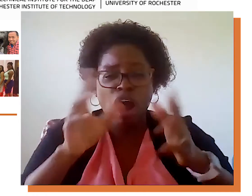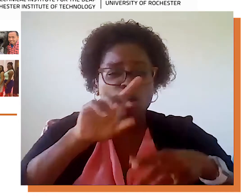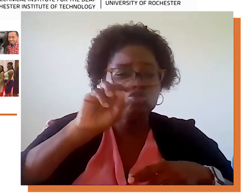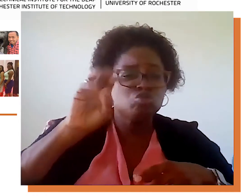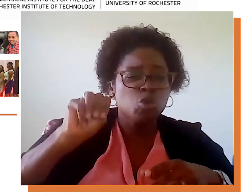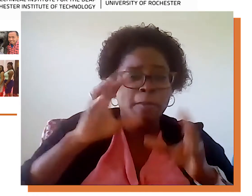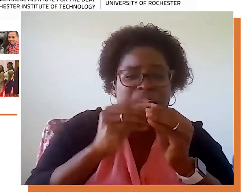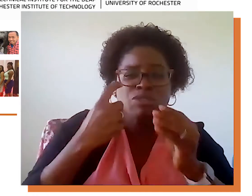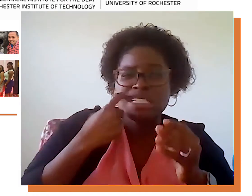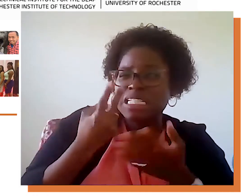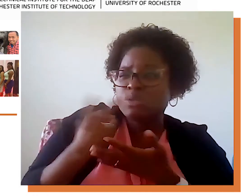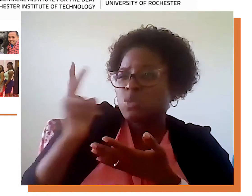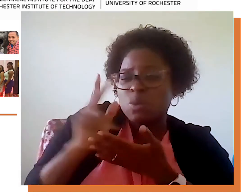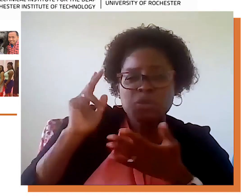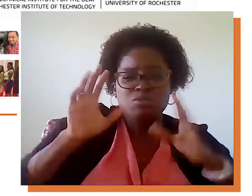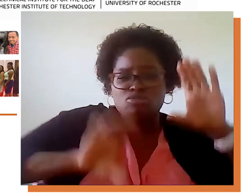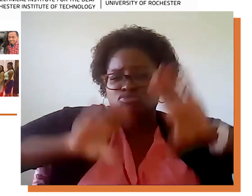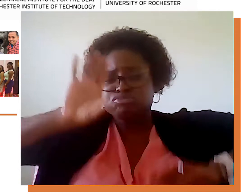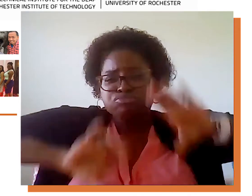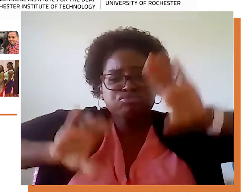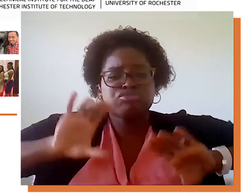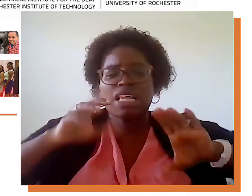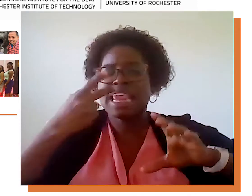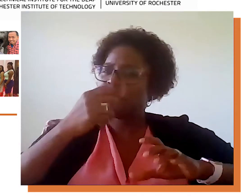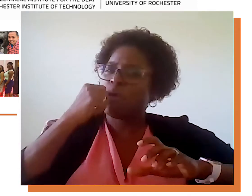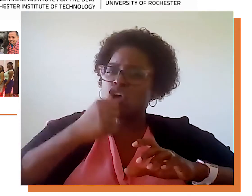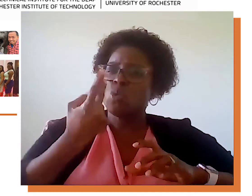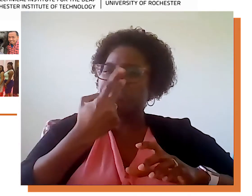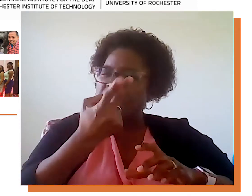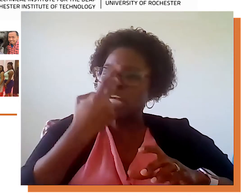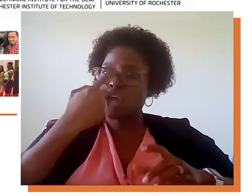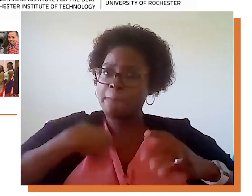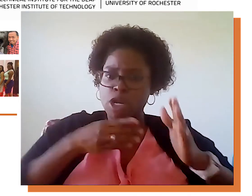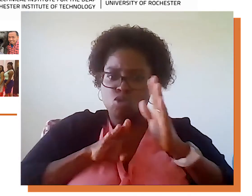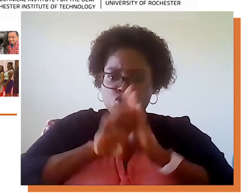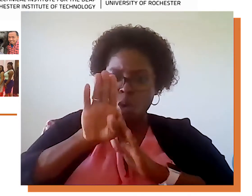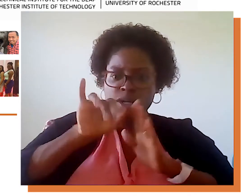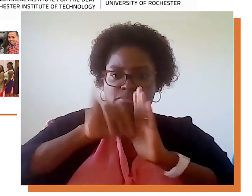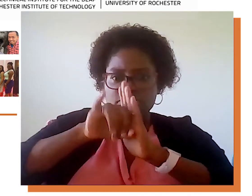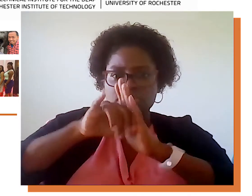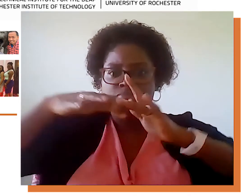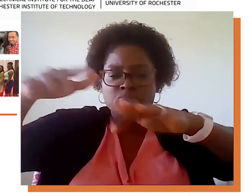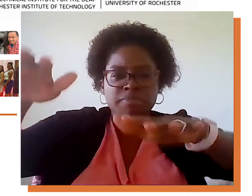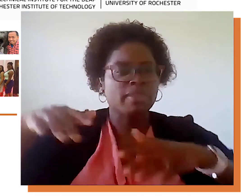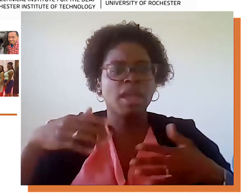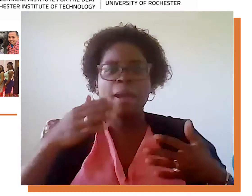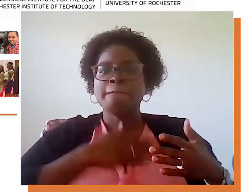We Zoomed a couple weeks ago. We had a meeting together. And again, we've all experienced the same journey,